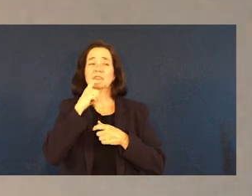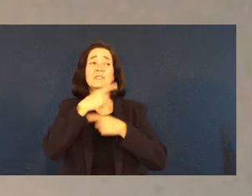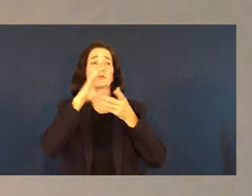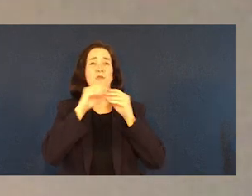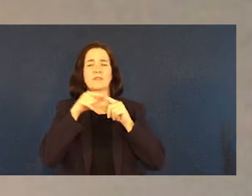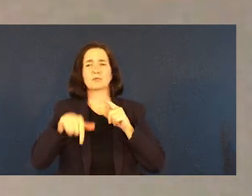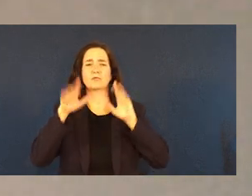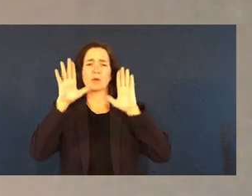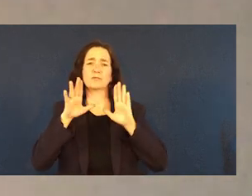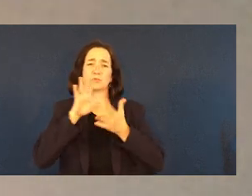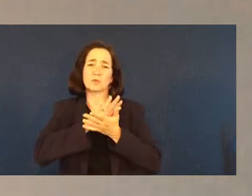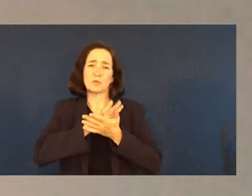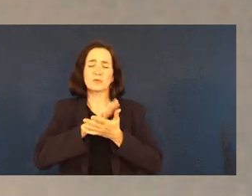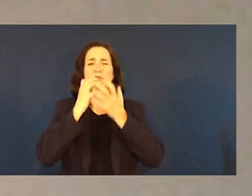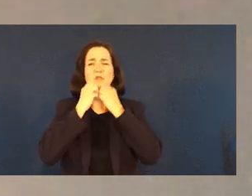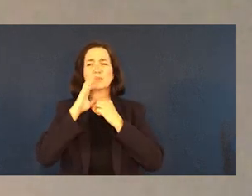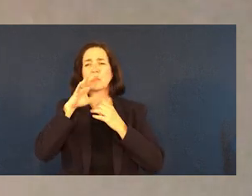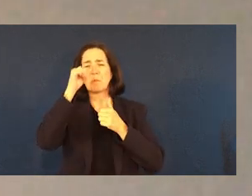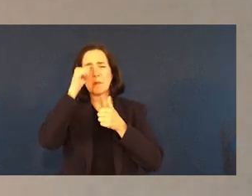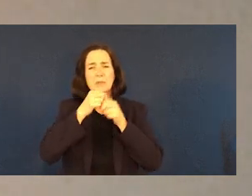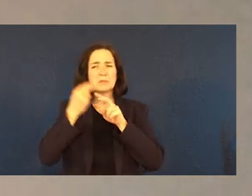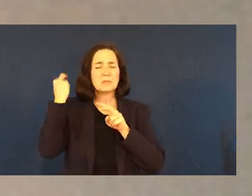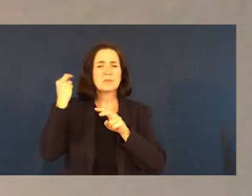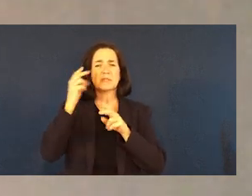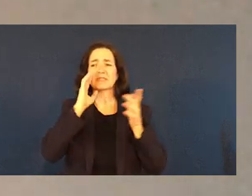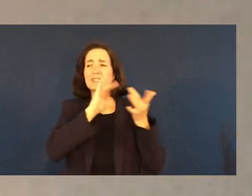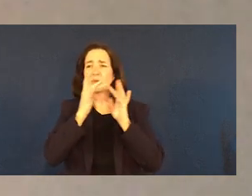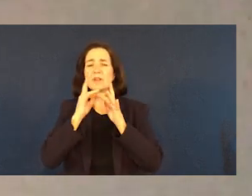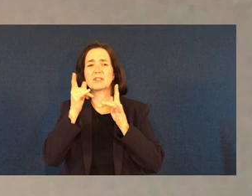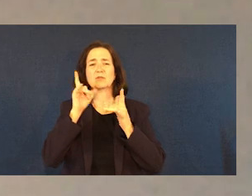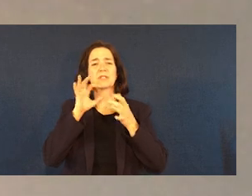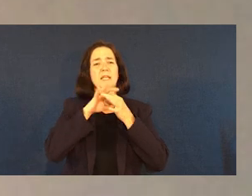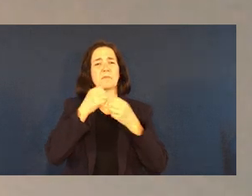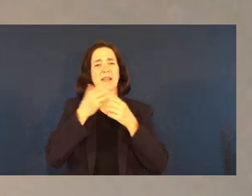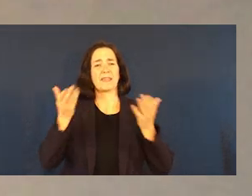Cherish all the memories and the networking and connections that you've made here. We're so proud of you. Go Bucs!